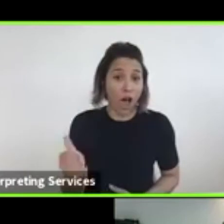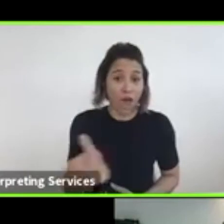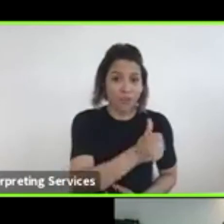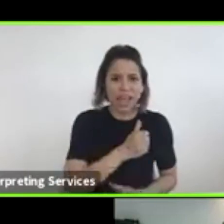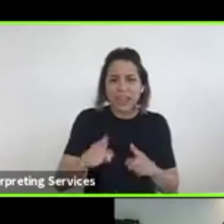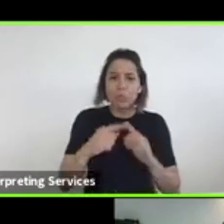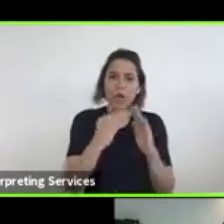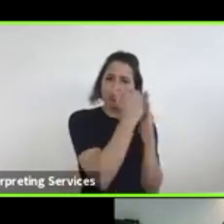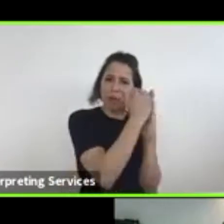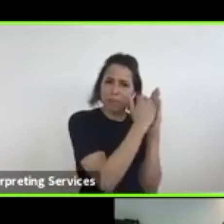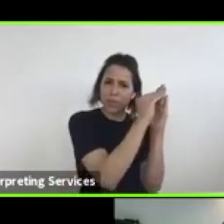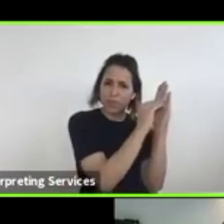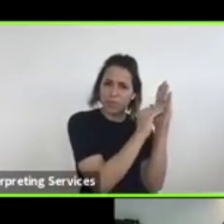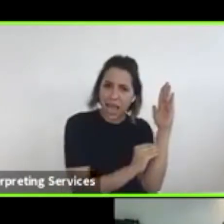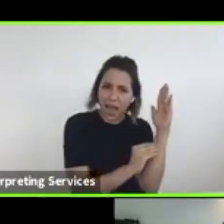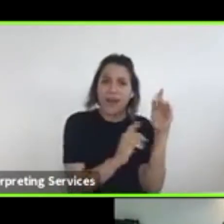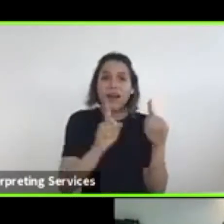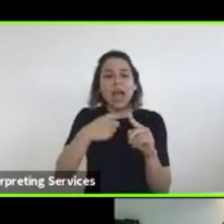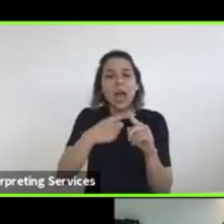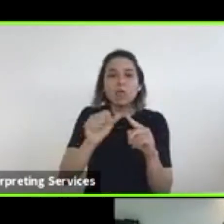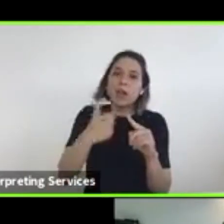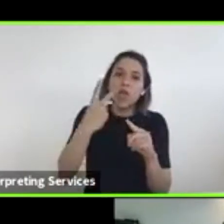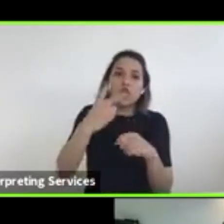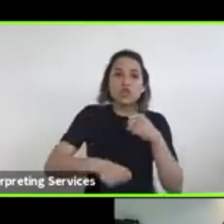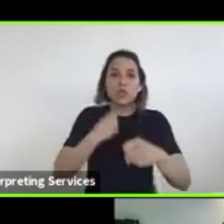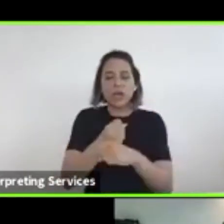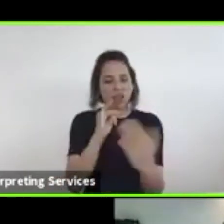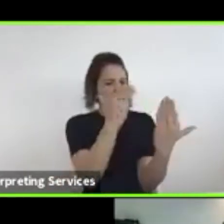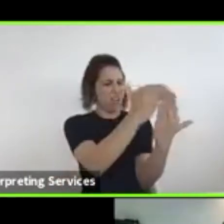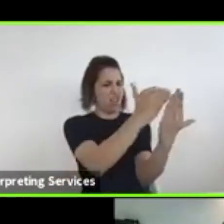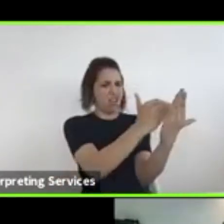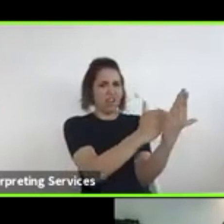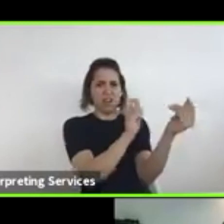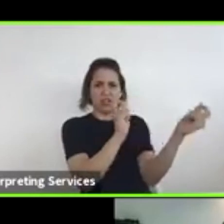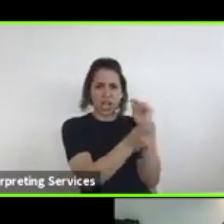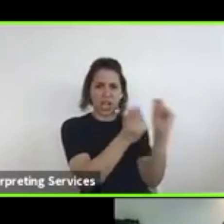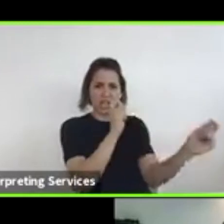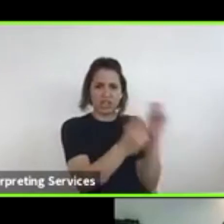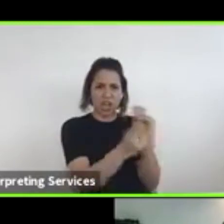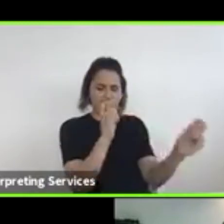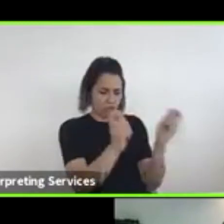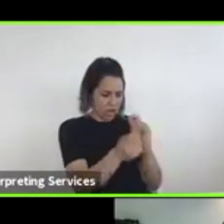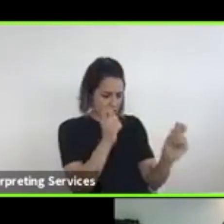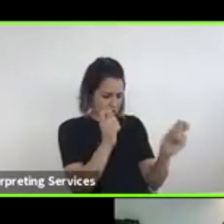ANOTHER TWO YEARS OF, LIKE, OH, WOW, THIS NEEDS TO BE COMPLETELY RECONFIGURED AND REIMAGINED.